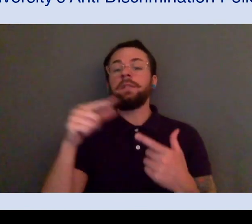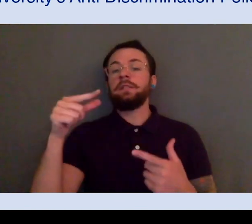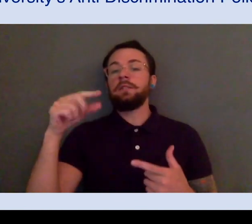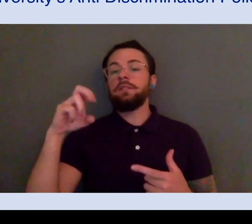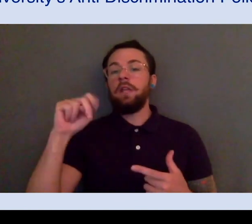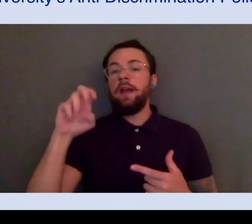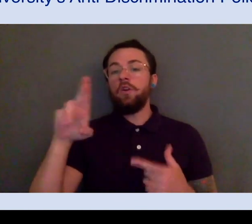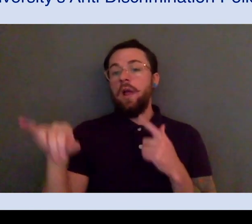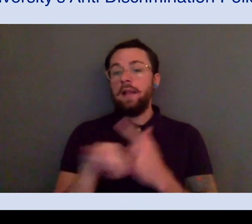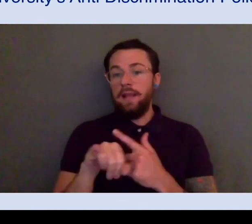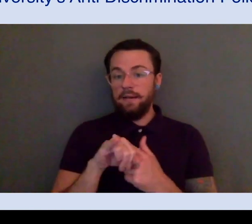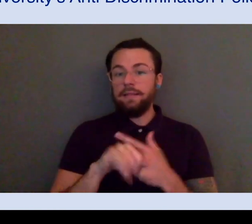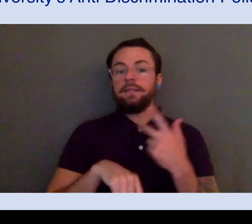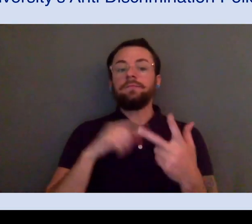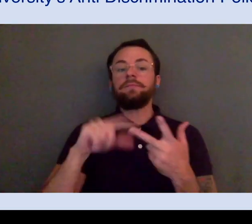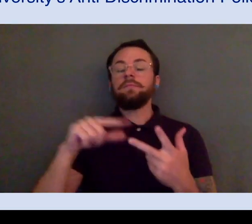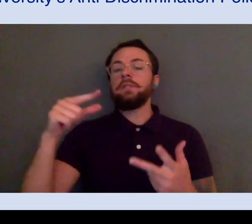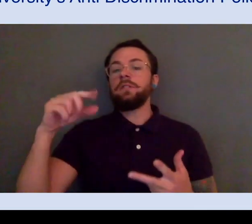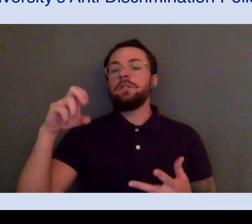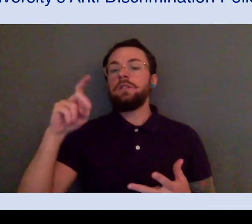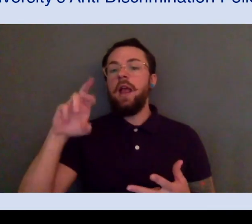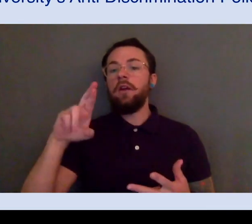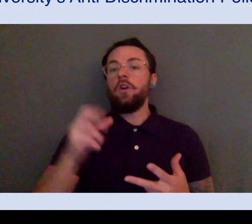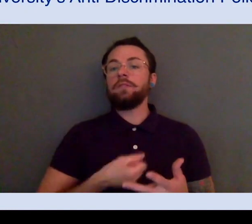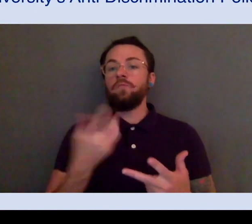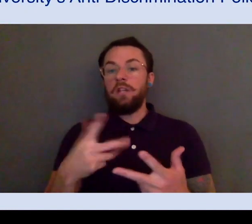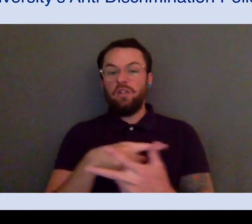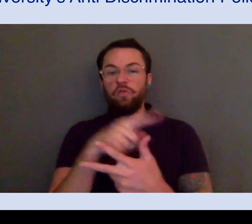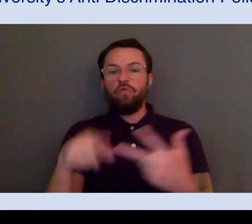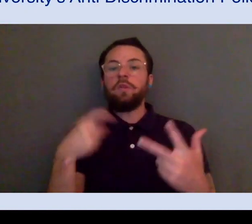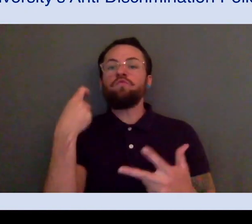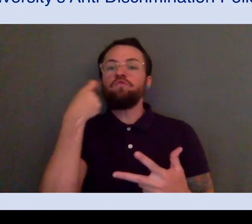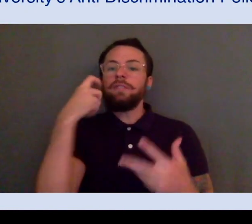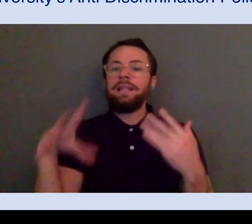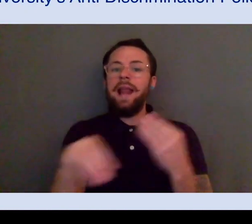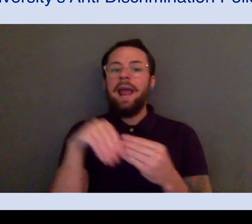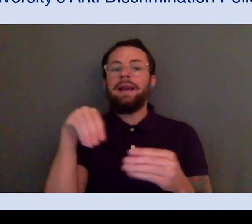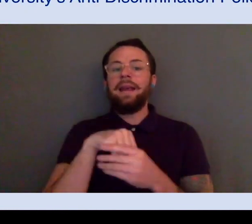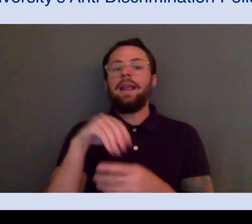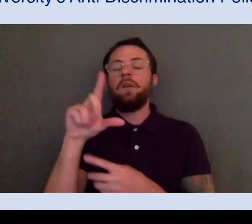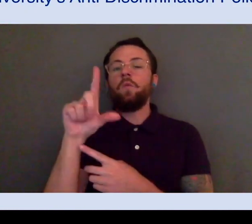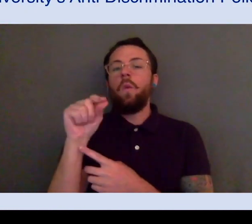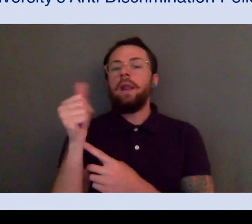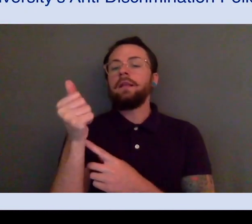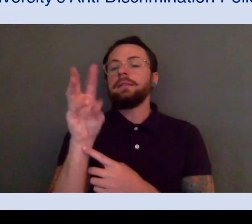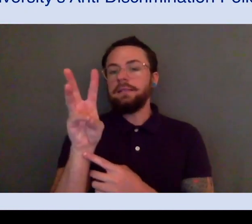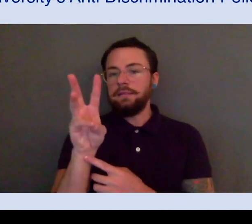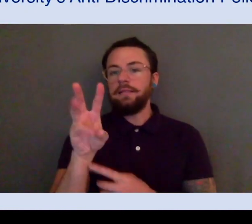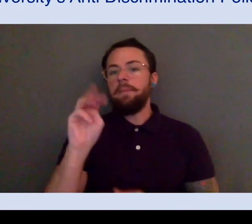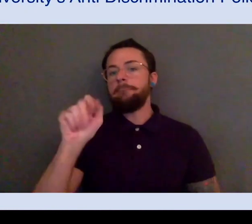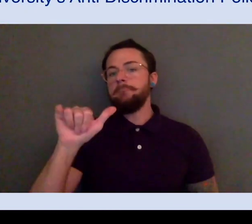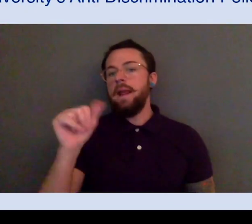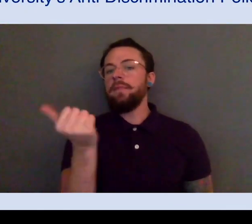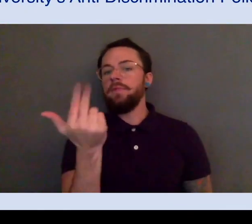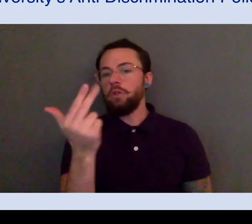But what you'll notice is there are gender statements around sexual orientation, gender identity, and gender expression.